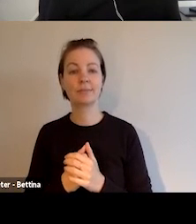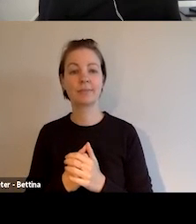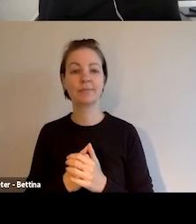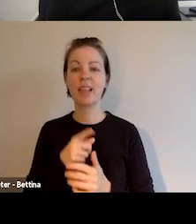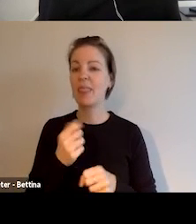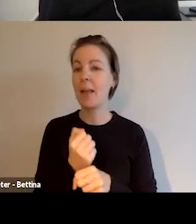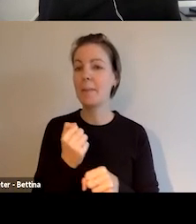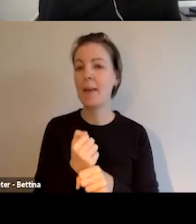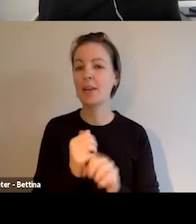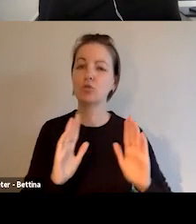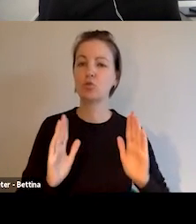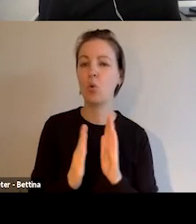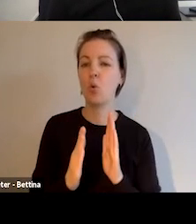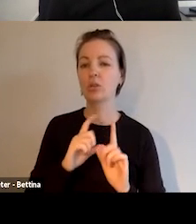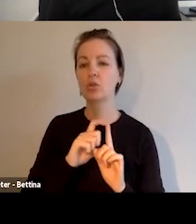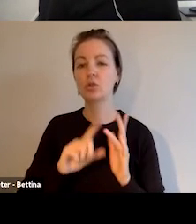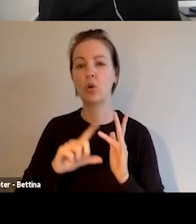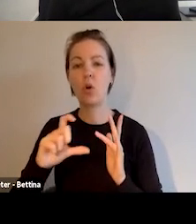dock and elements of that.